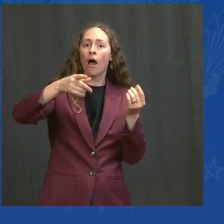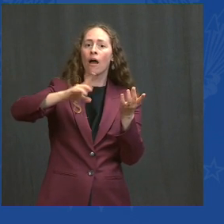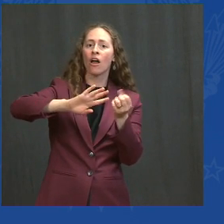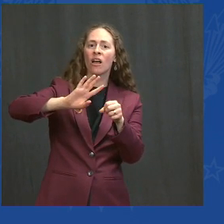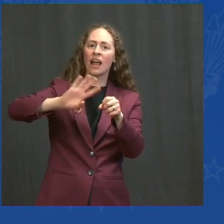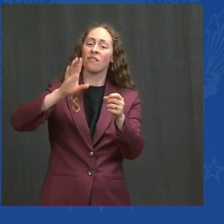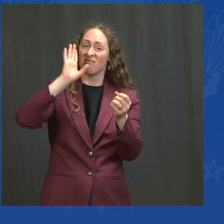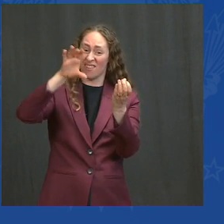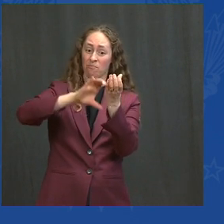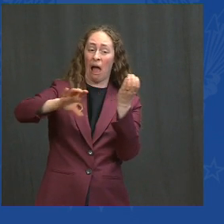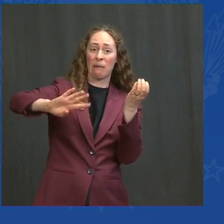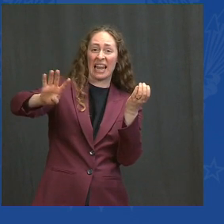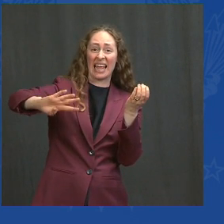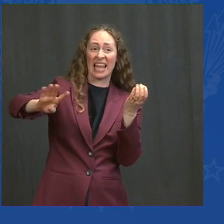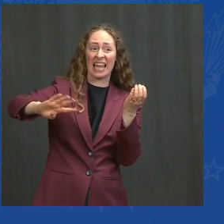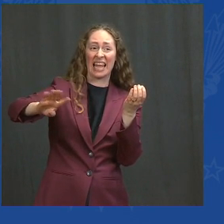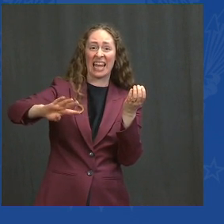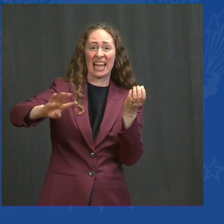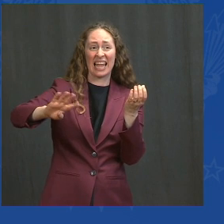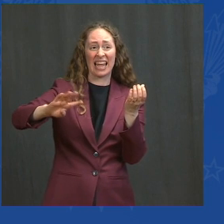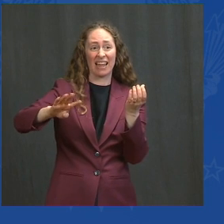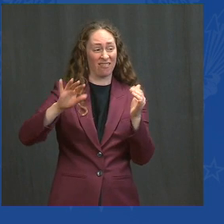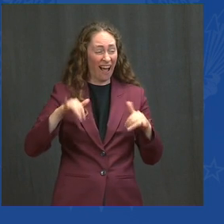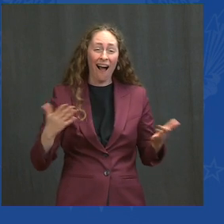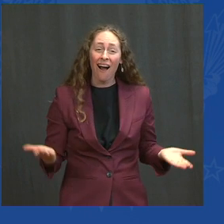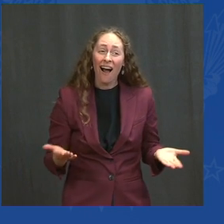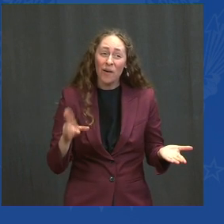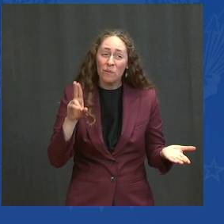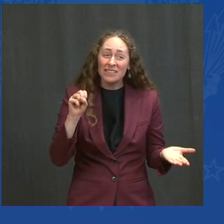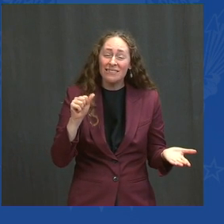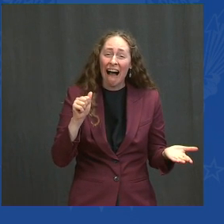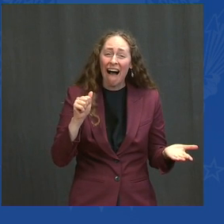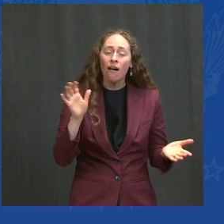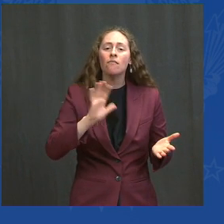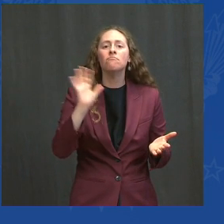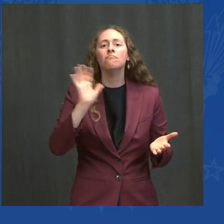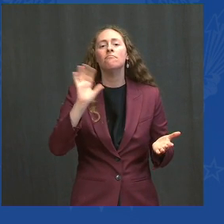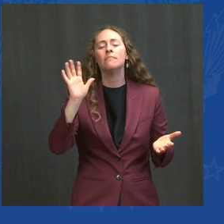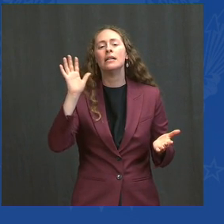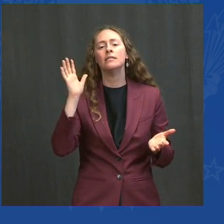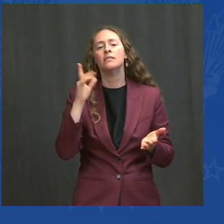This is the United States of America, for God's sake. What are we not doing?